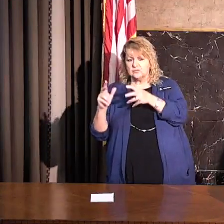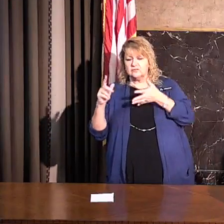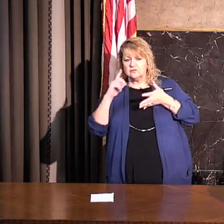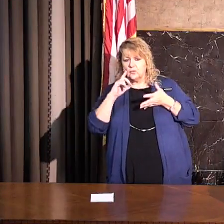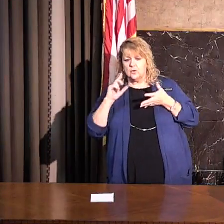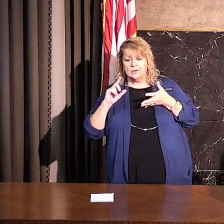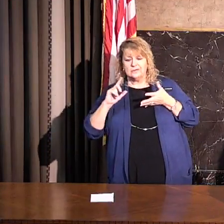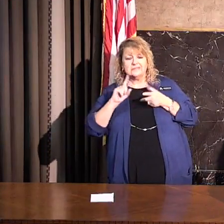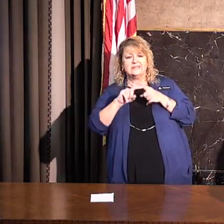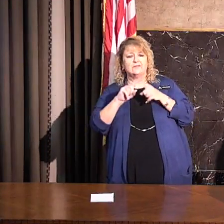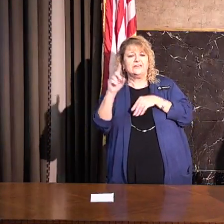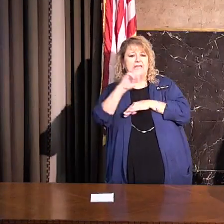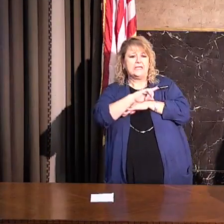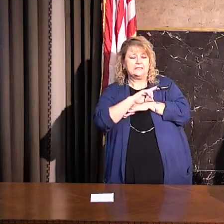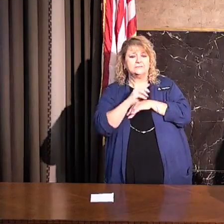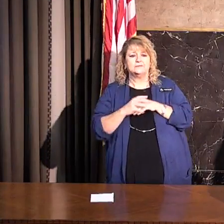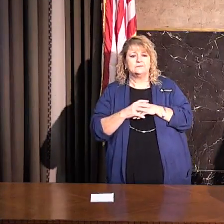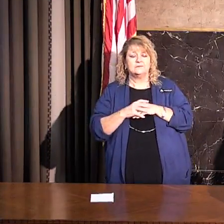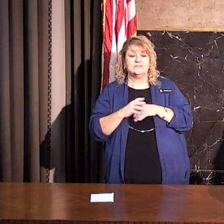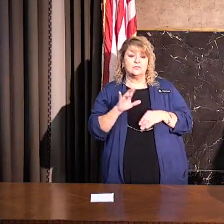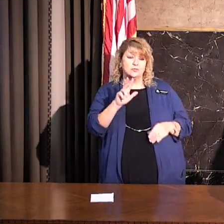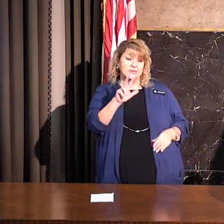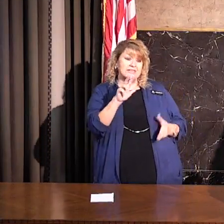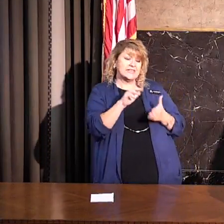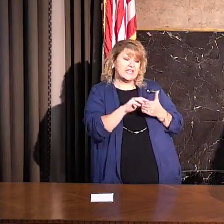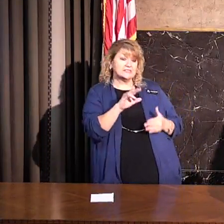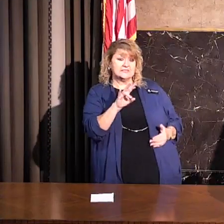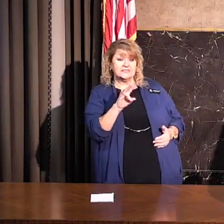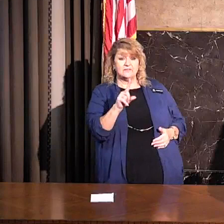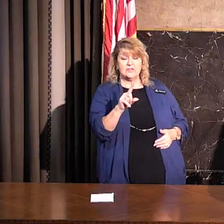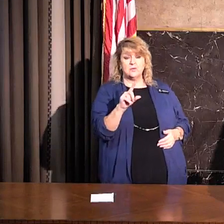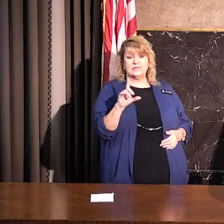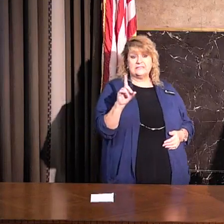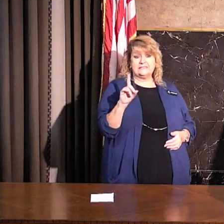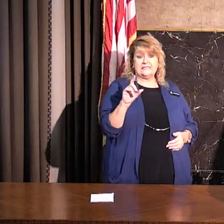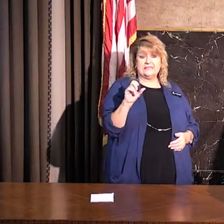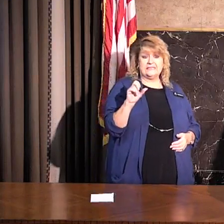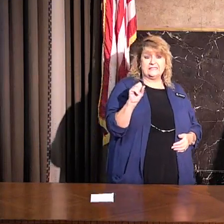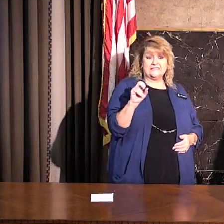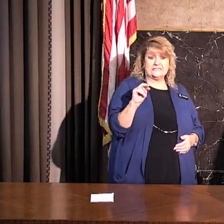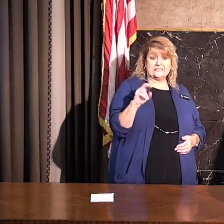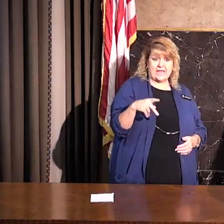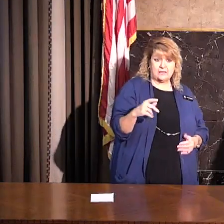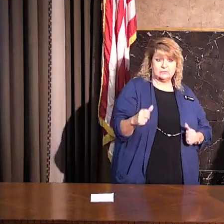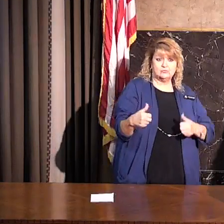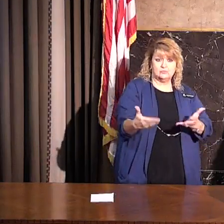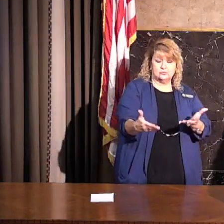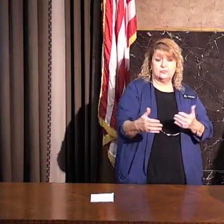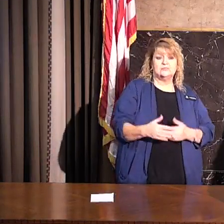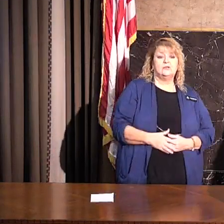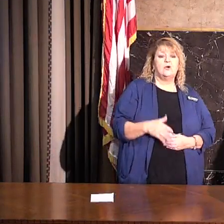There were 73 thousand 73091 on Dna applicants uh who were